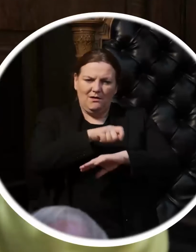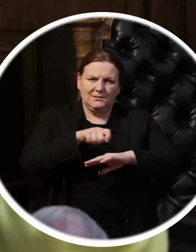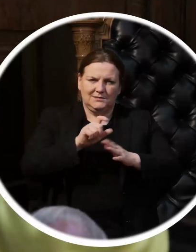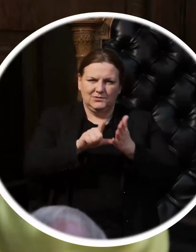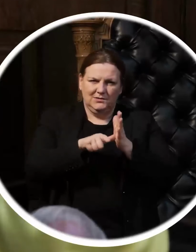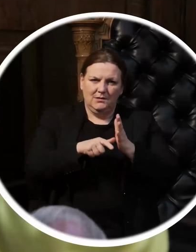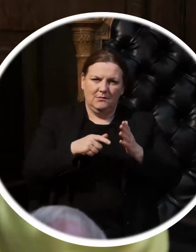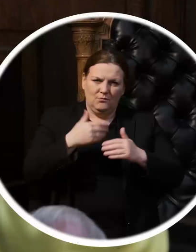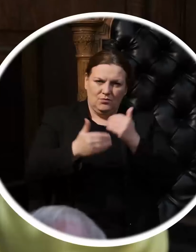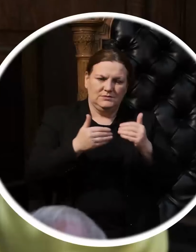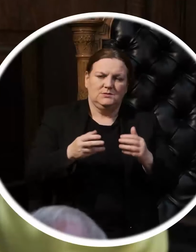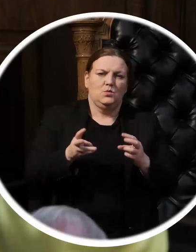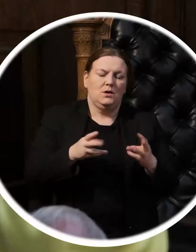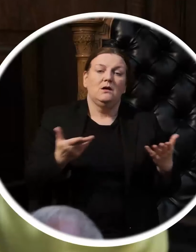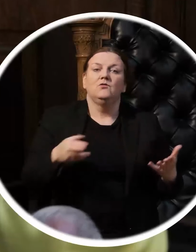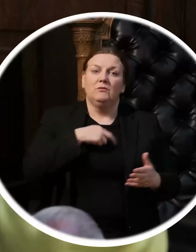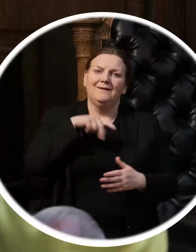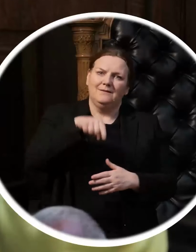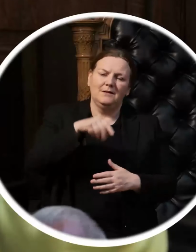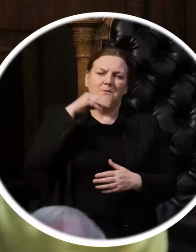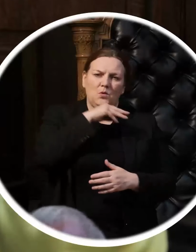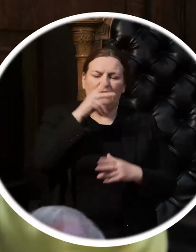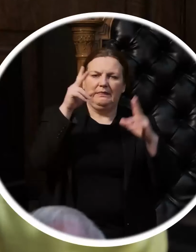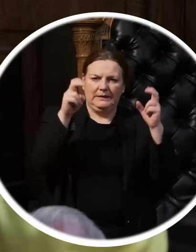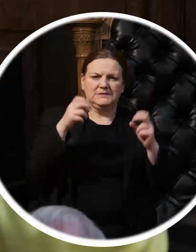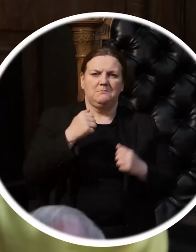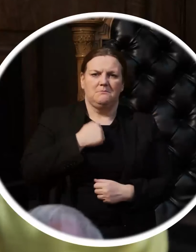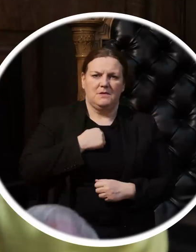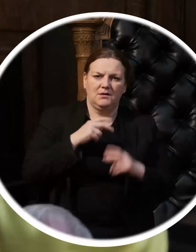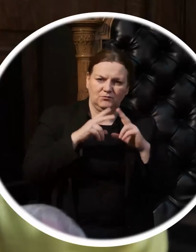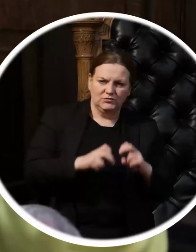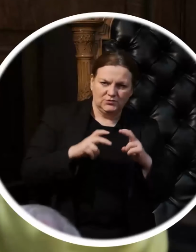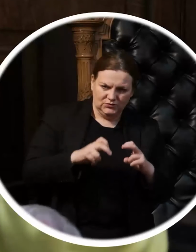This in fact is one of the key themes that my research not necessarily